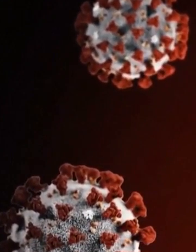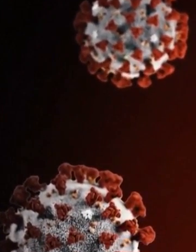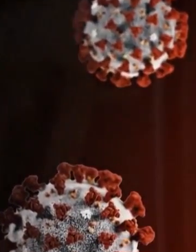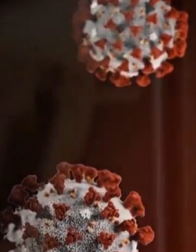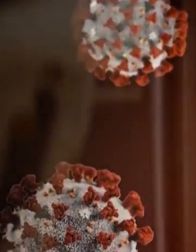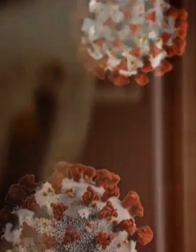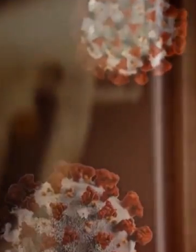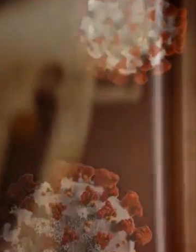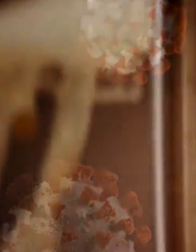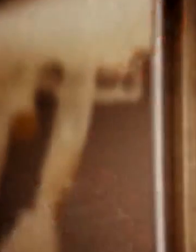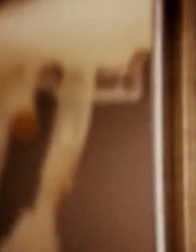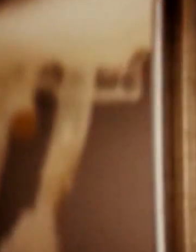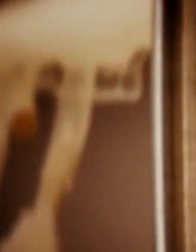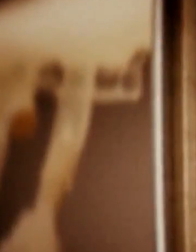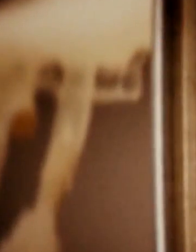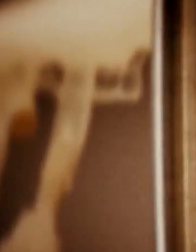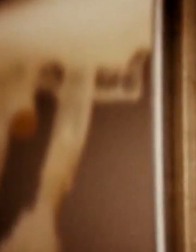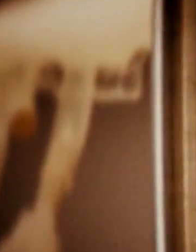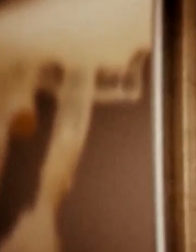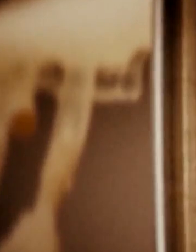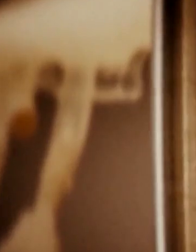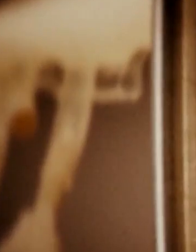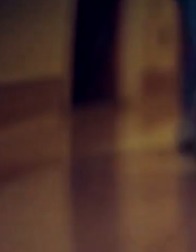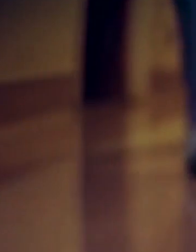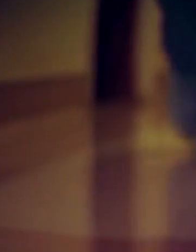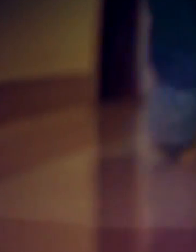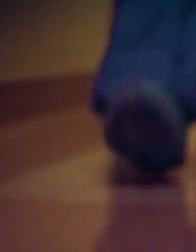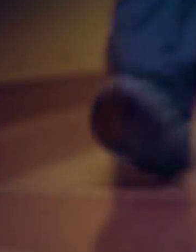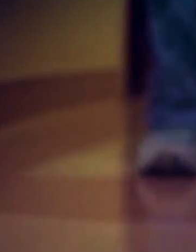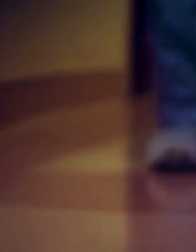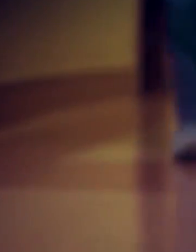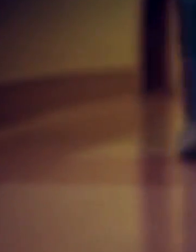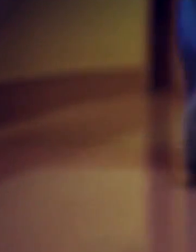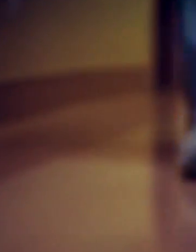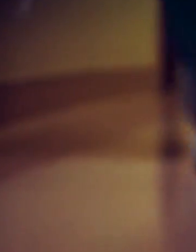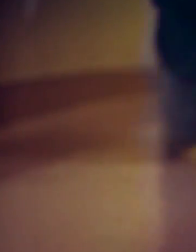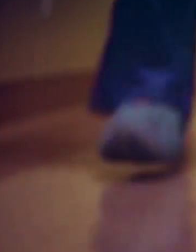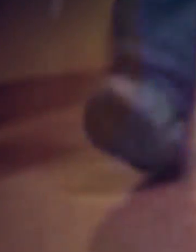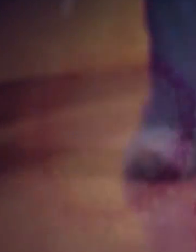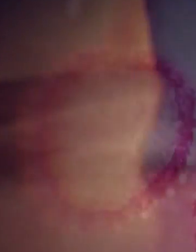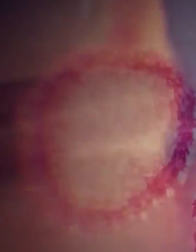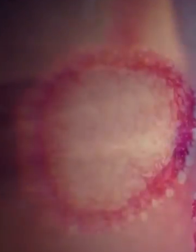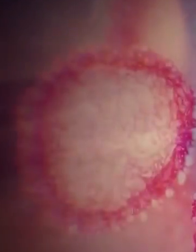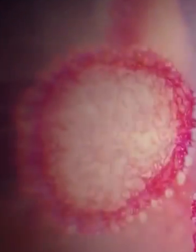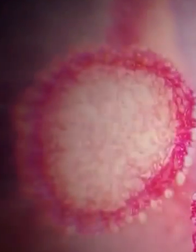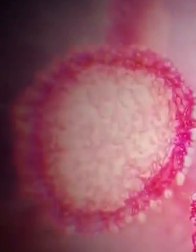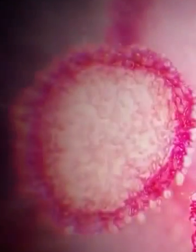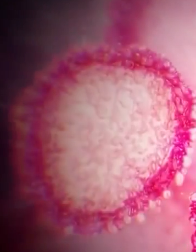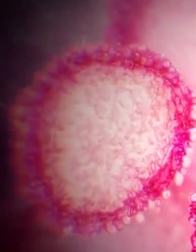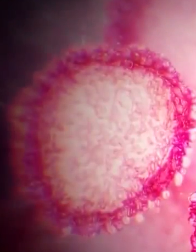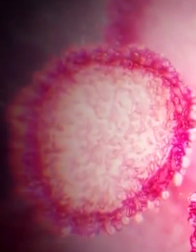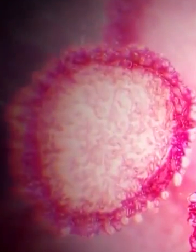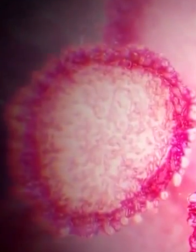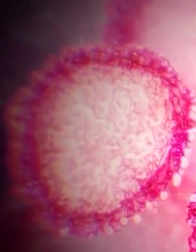LEAD, INCREASING THEIR CAPAICITES AS THE NUMBERS RISE. "I want everyone to know that in addition to this capacity, we are surging capacity within